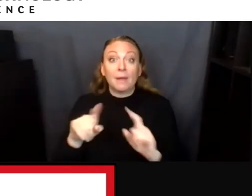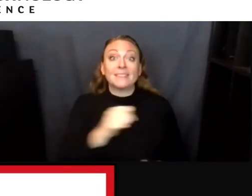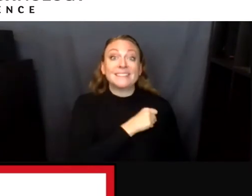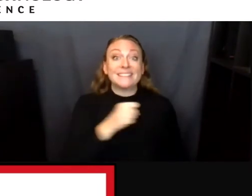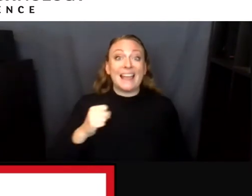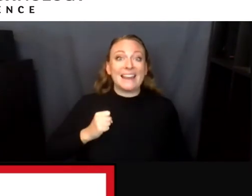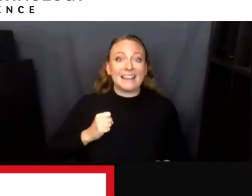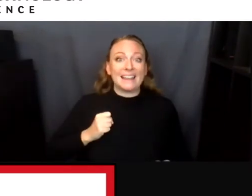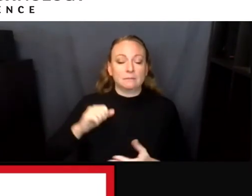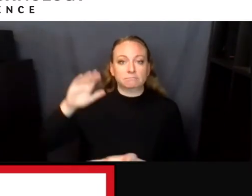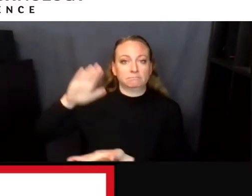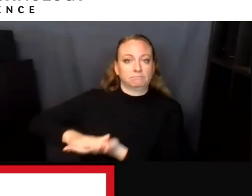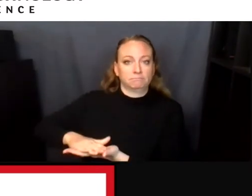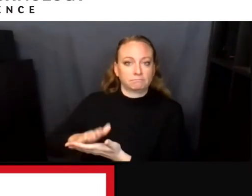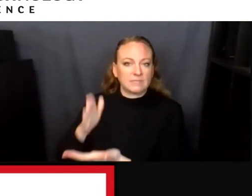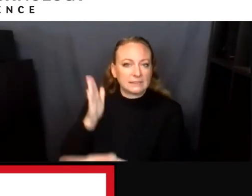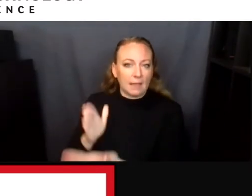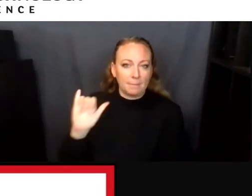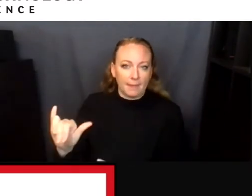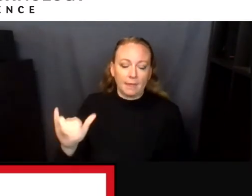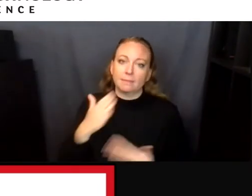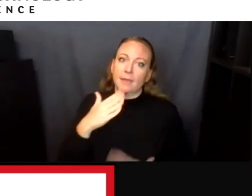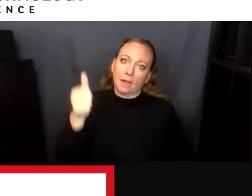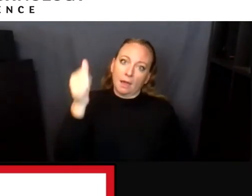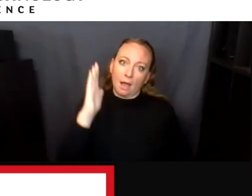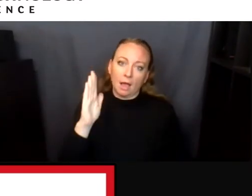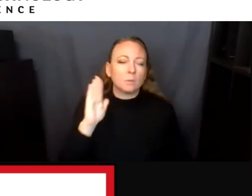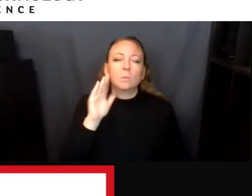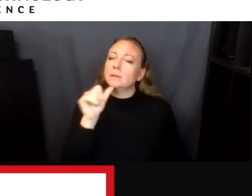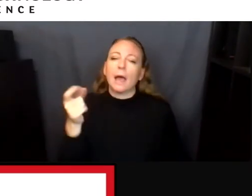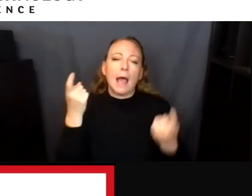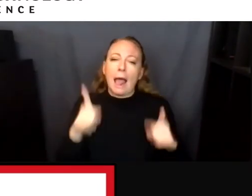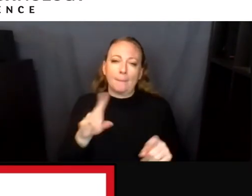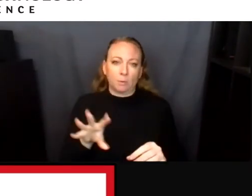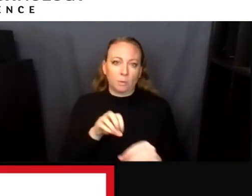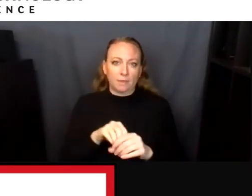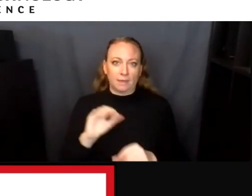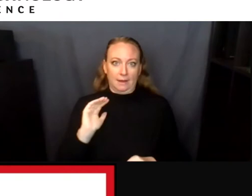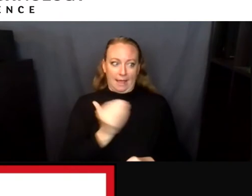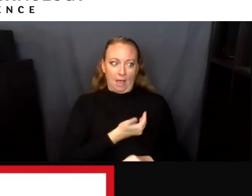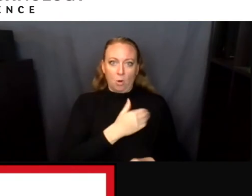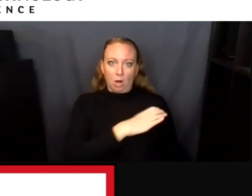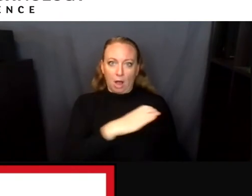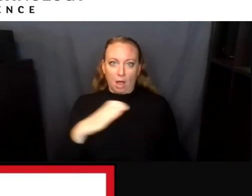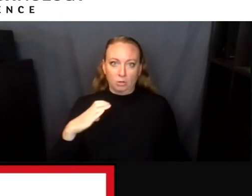It's not gonna happen in this Congress. But my concern is, if we opened up the ADA